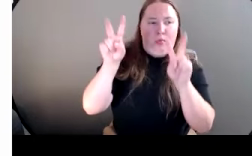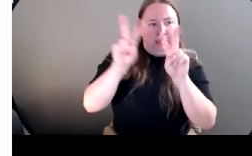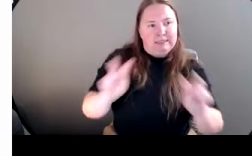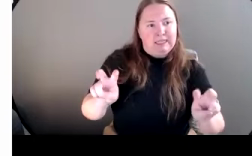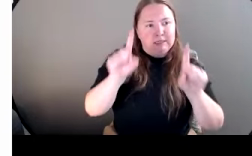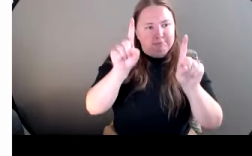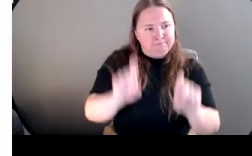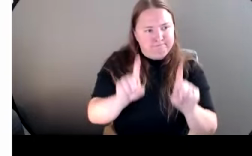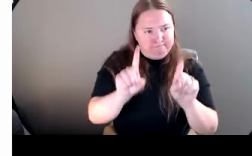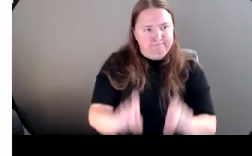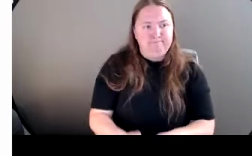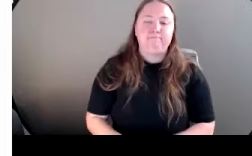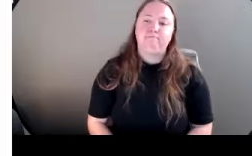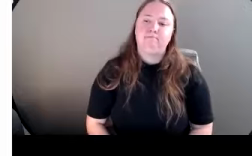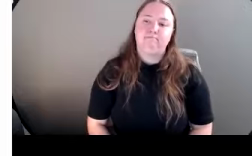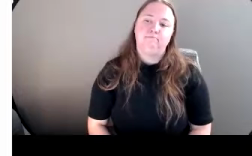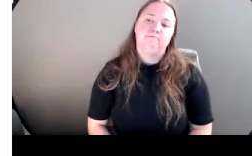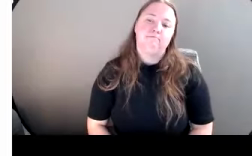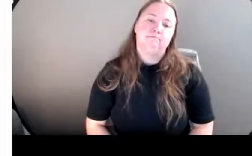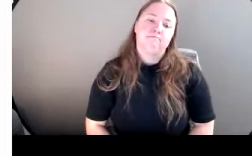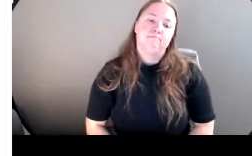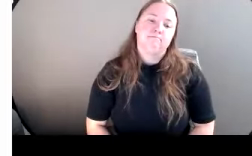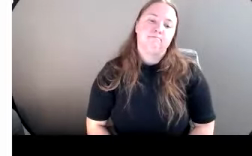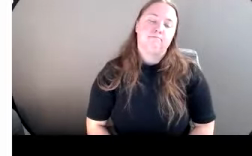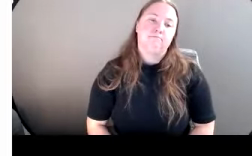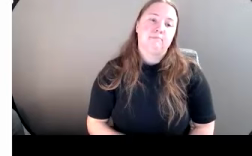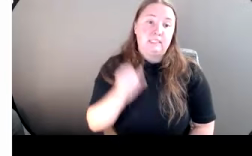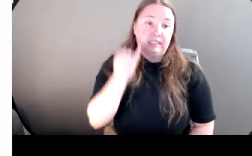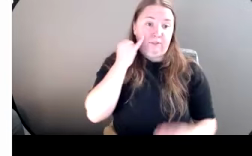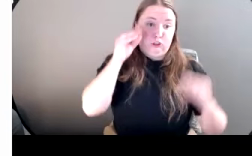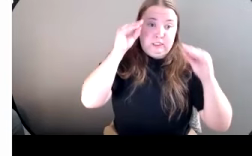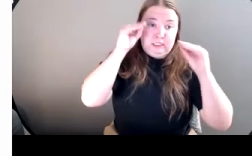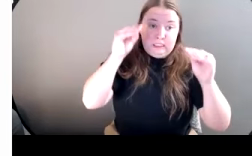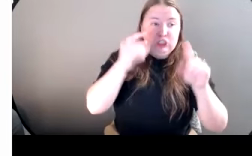If you're teaching from a commercial textbook,